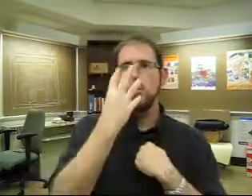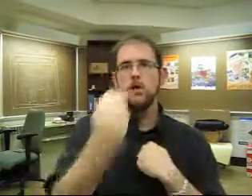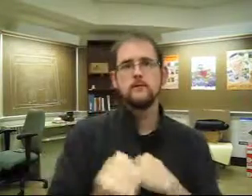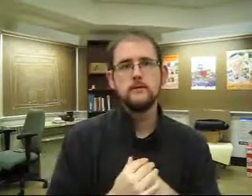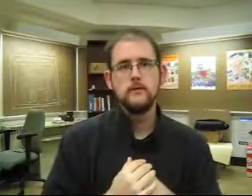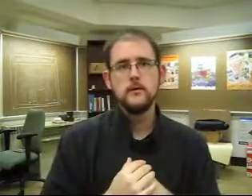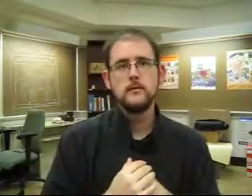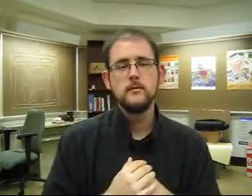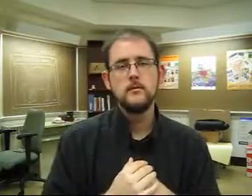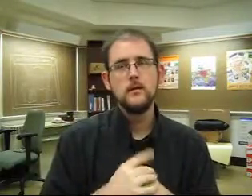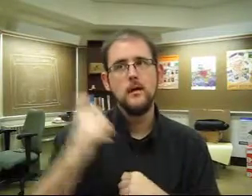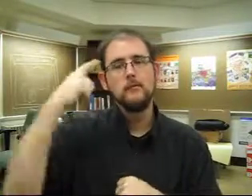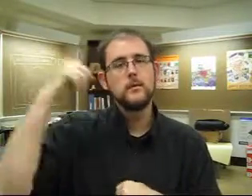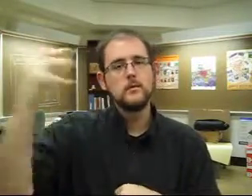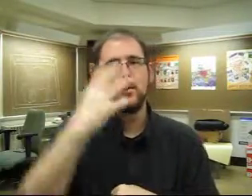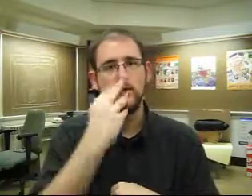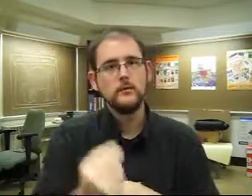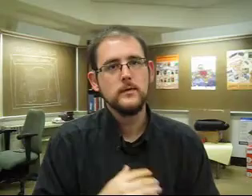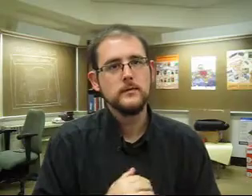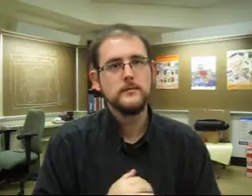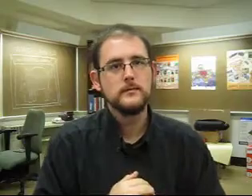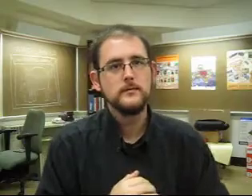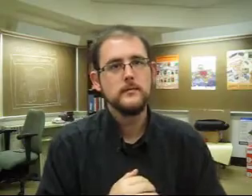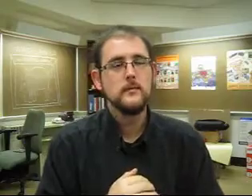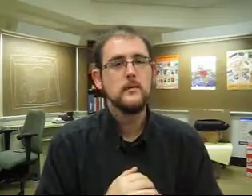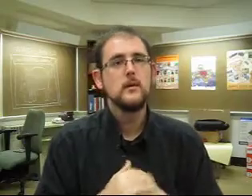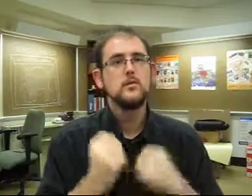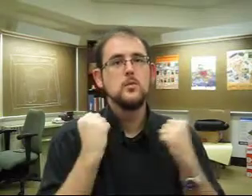a wolf -- which is linked to the government.